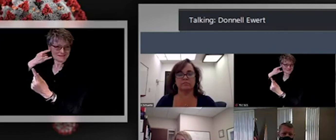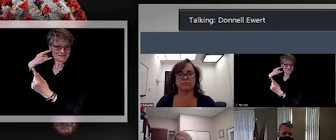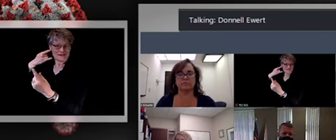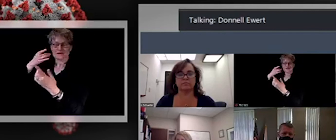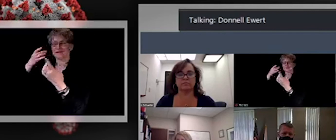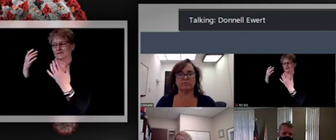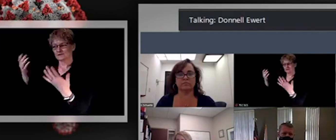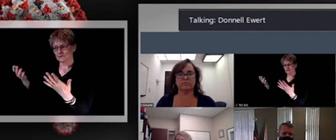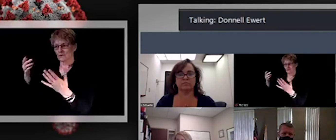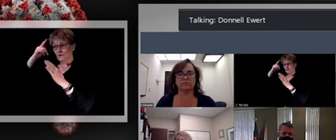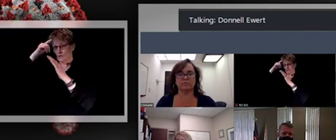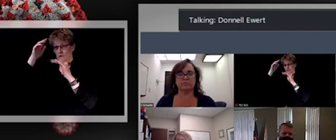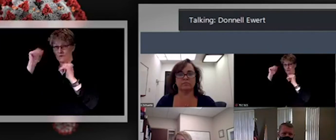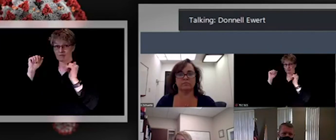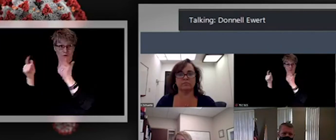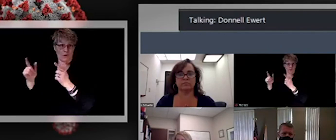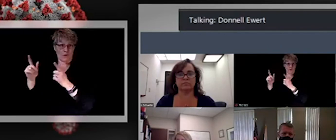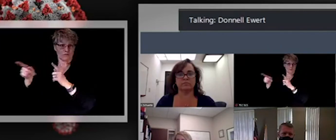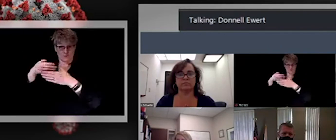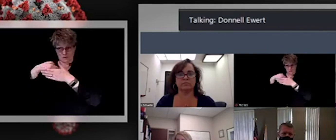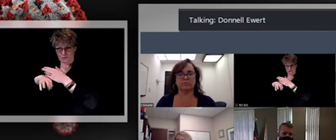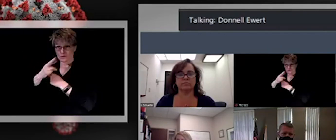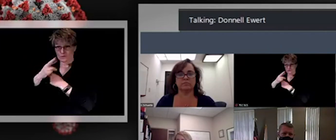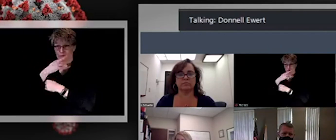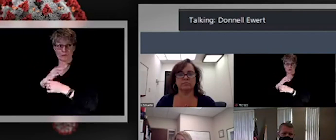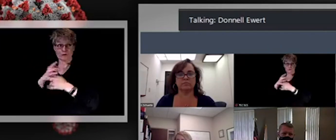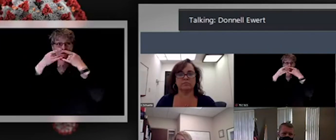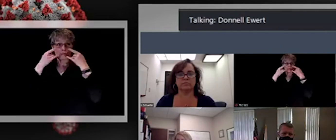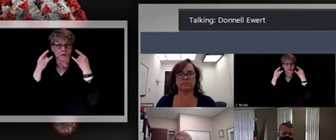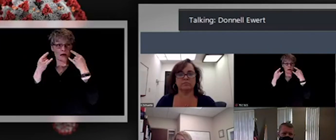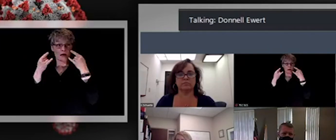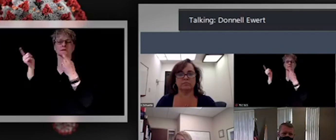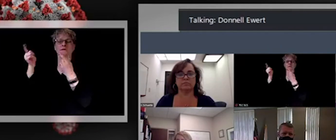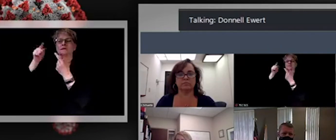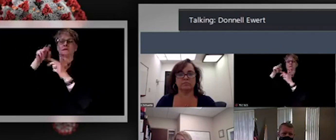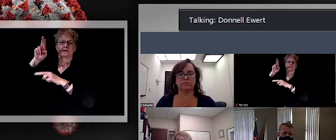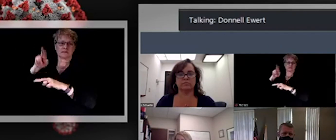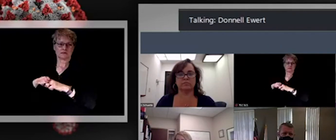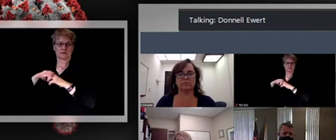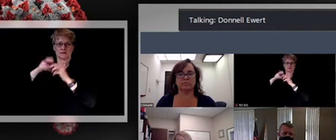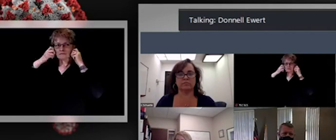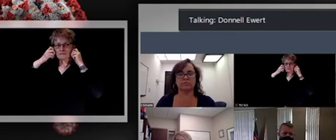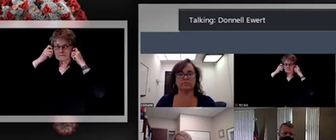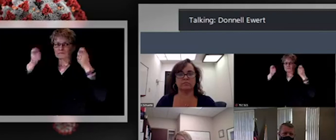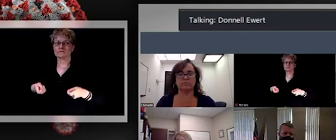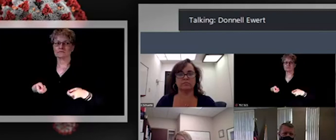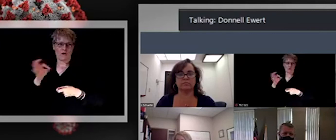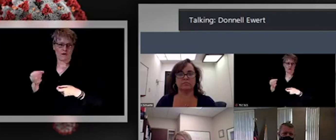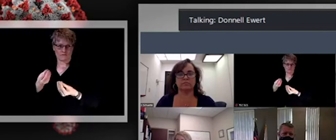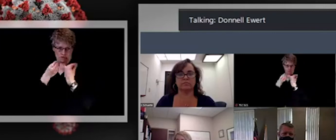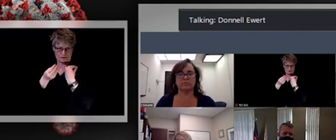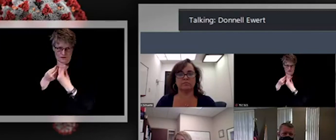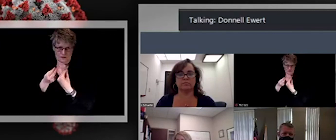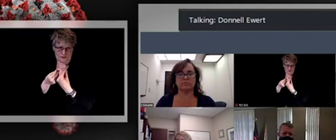are masked until they sit down. And, they also stay for a limited time and then leave.